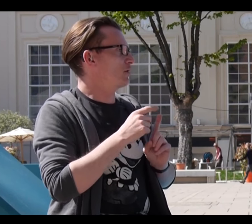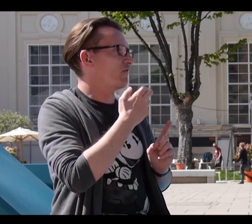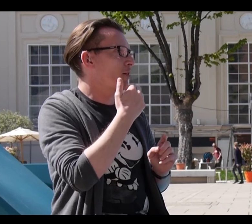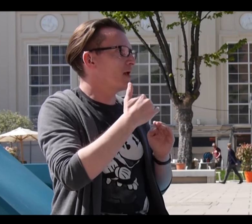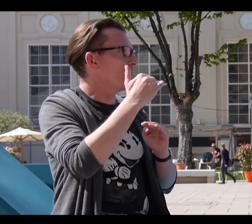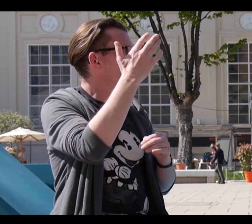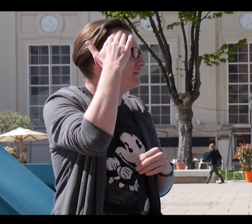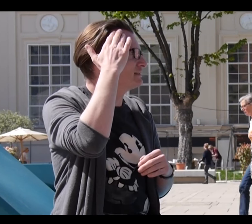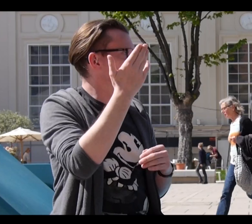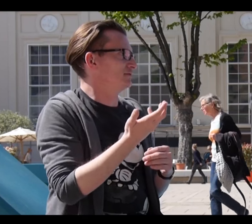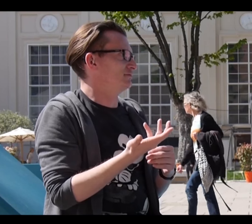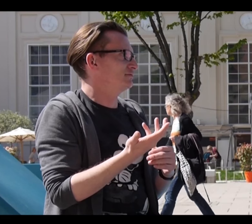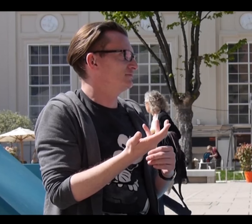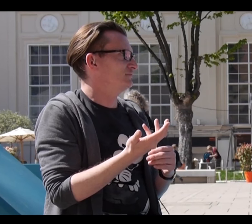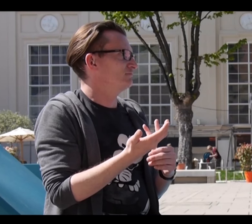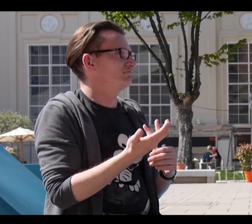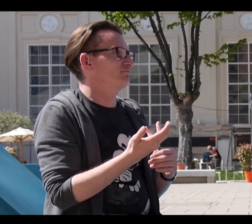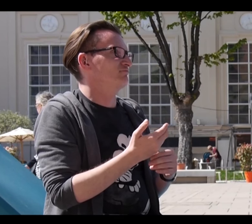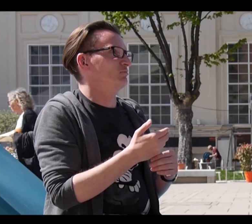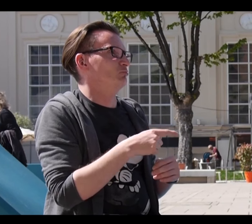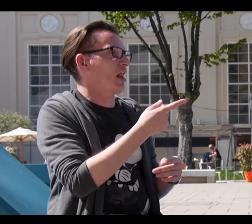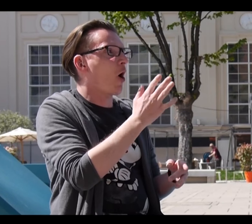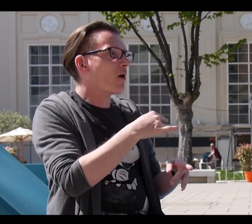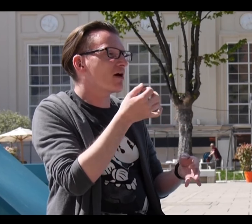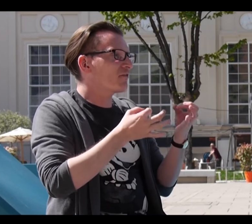They were all very motivated, wanted to know more, e.g. where you can learn sign language.